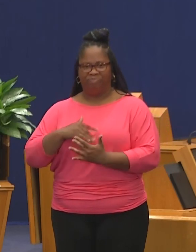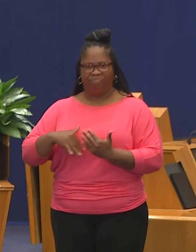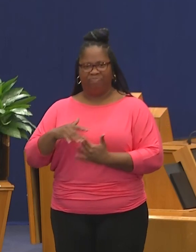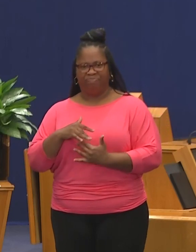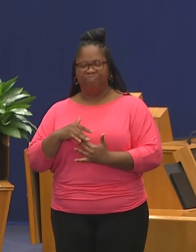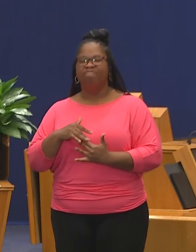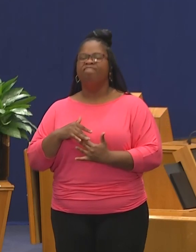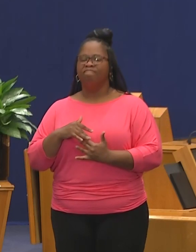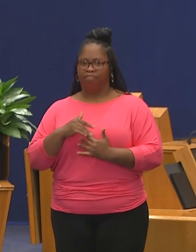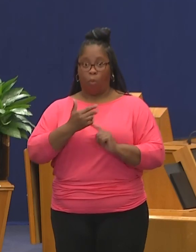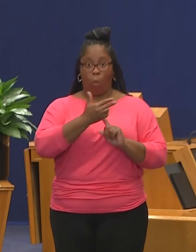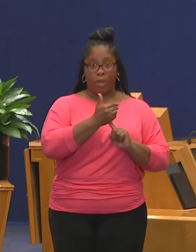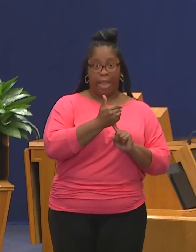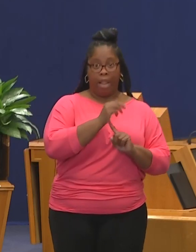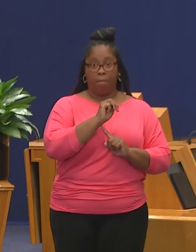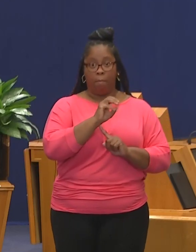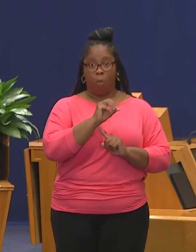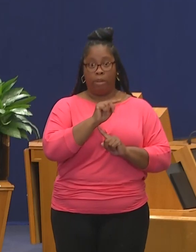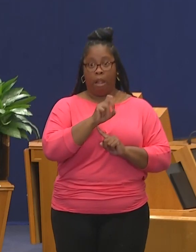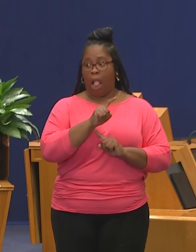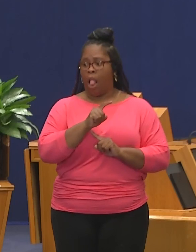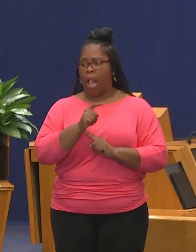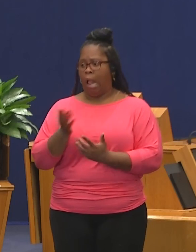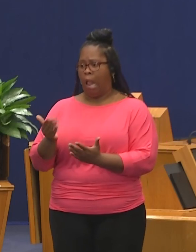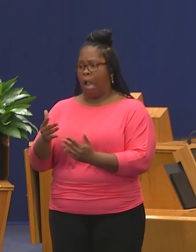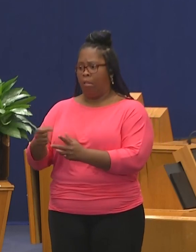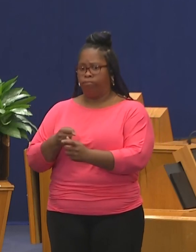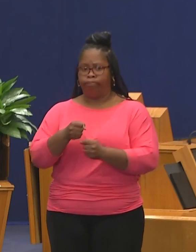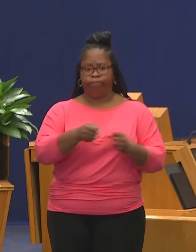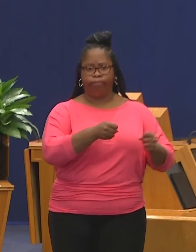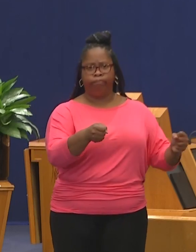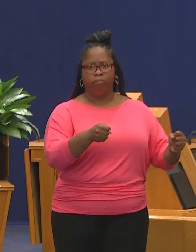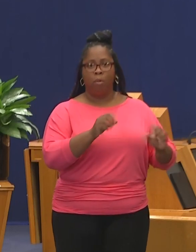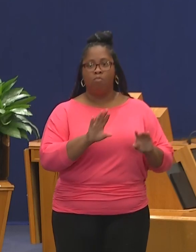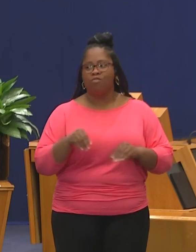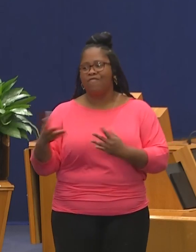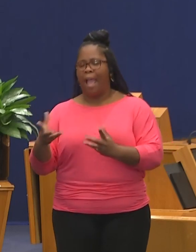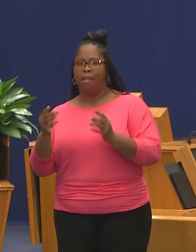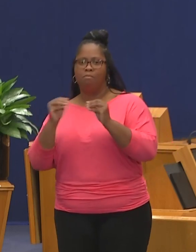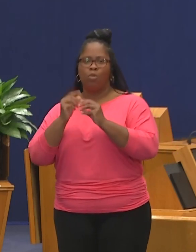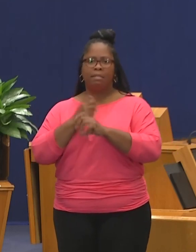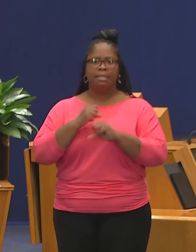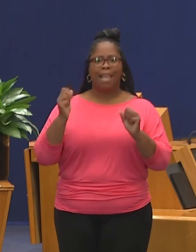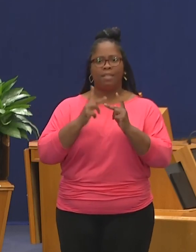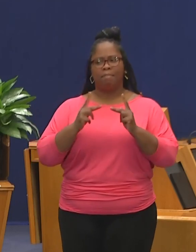CROWDED ENCAMPMENTS. THESE HOTELS AND MOTELS WILL HELP US FLATTEN THE CURVE BY